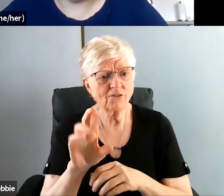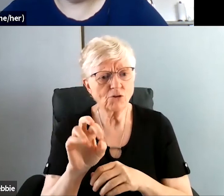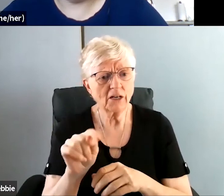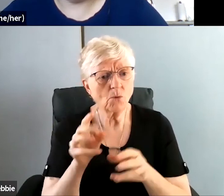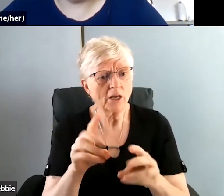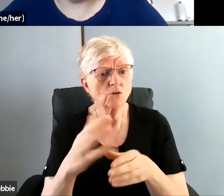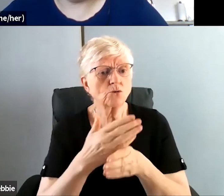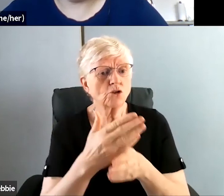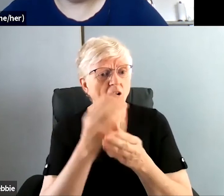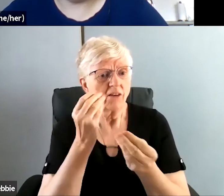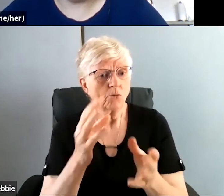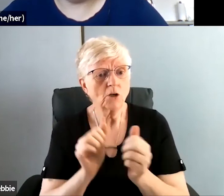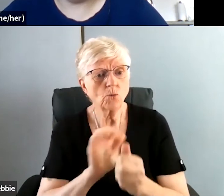OF